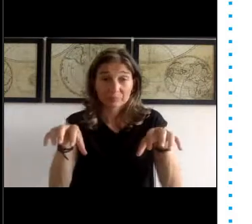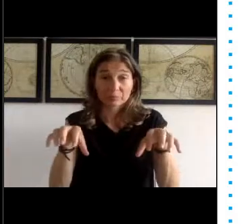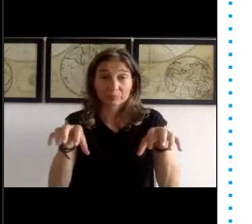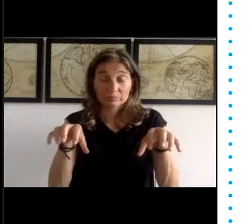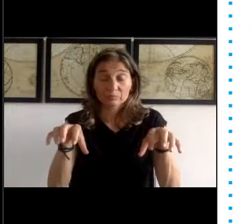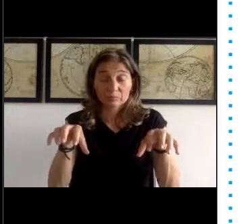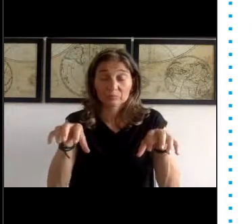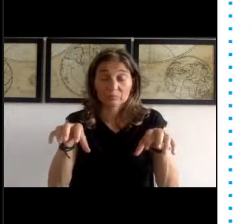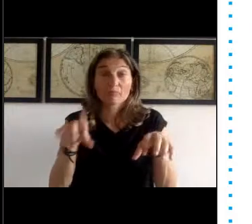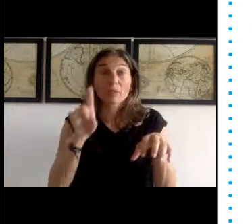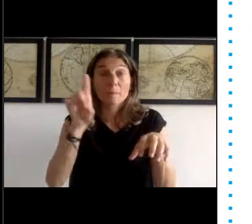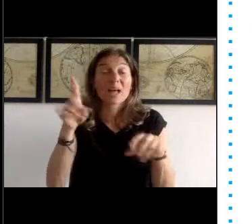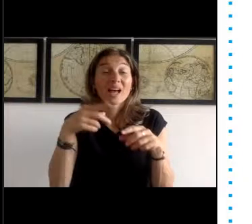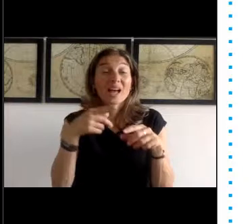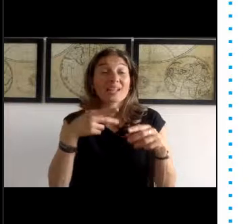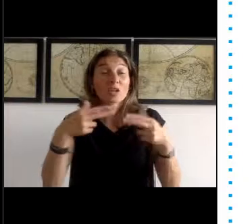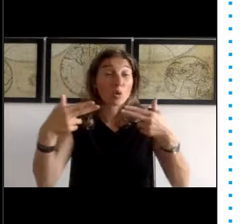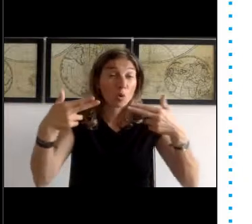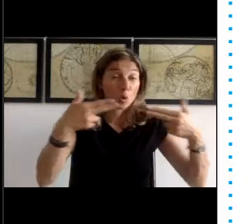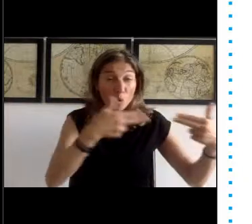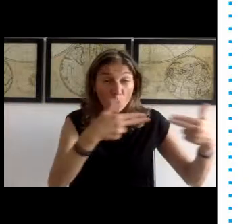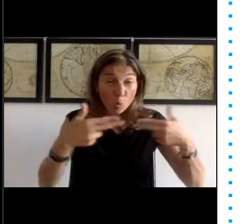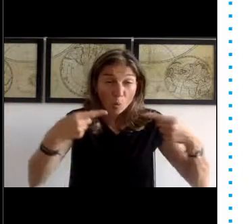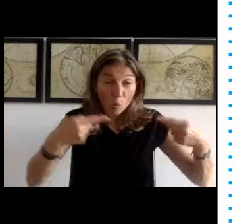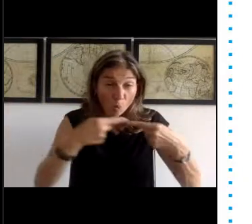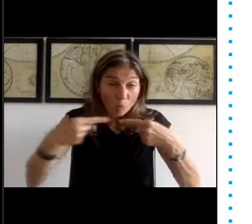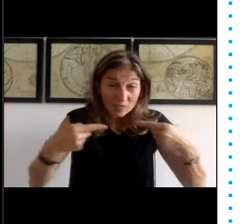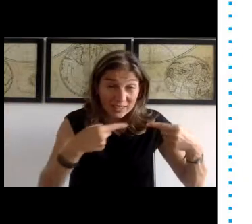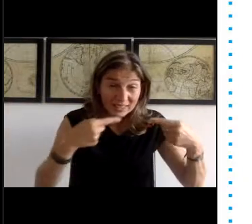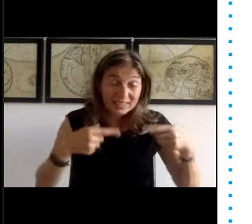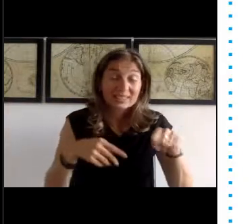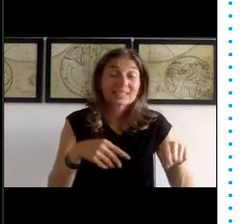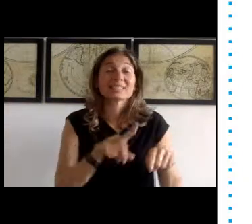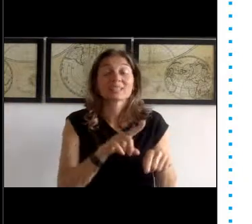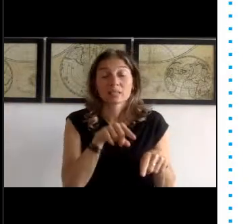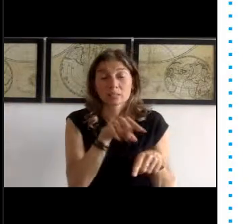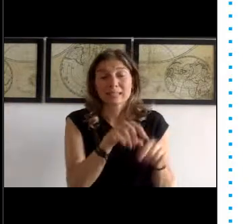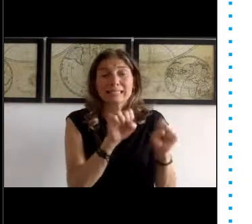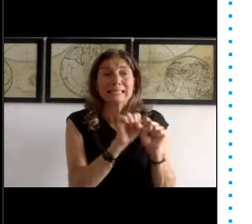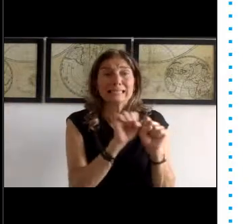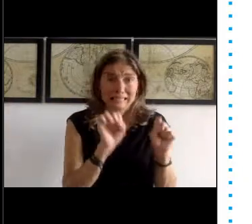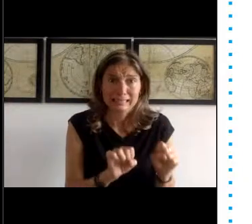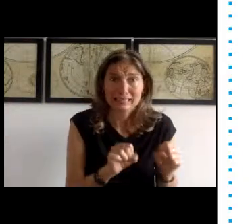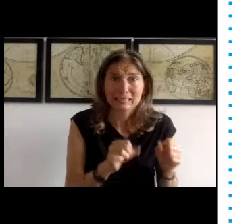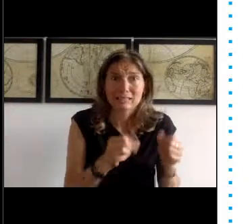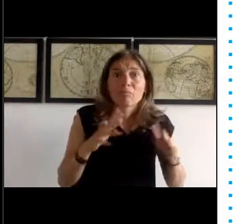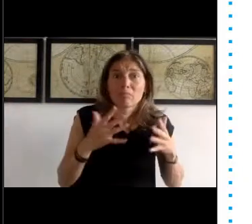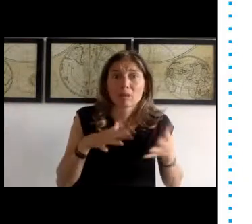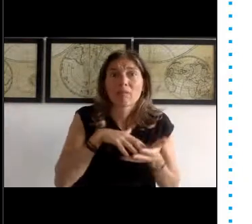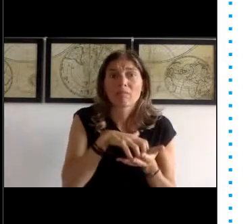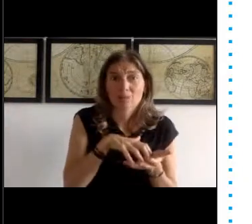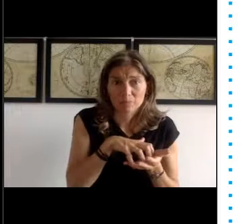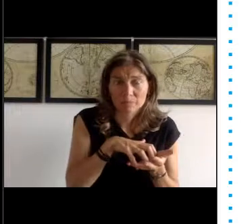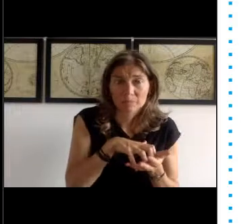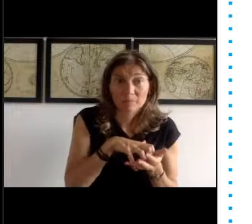I think, financial support is clearly, flexible financial support is